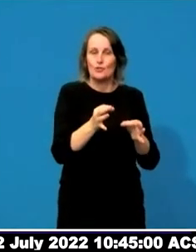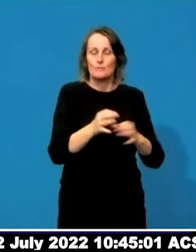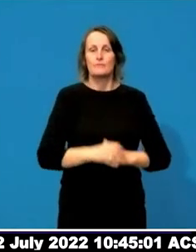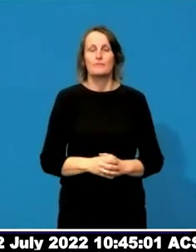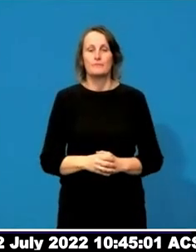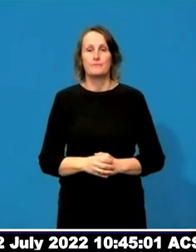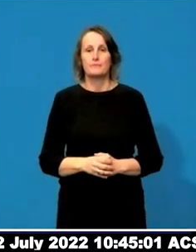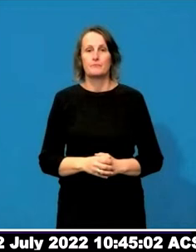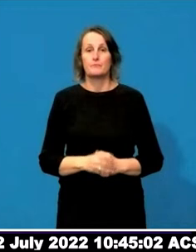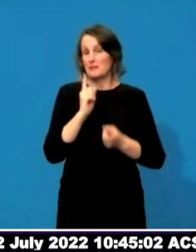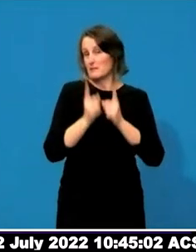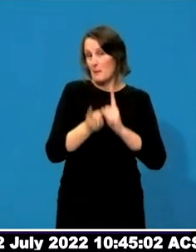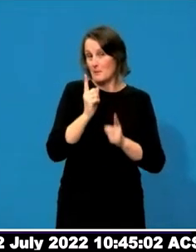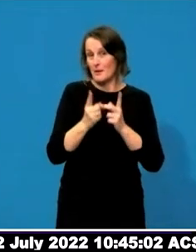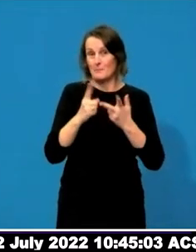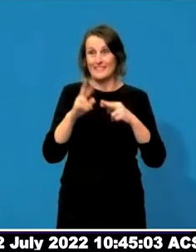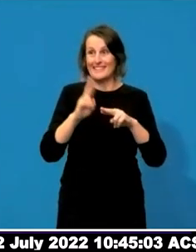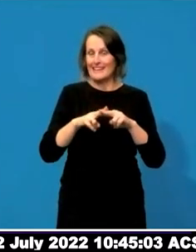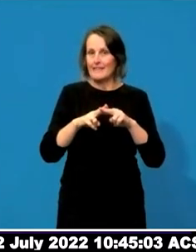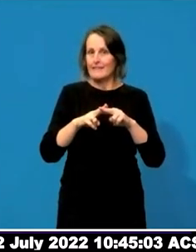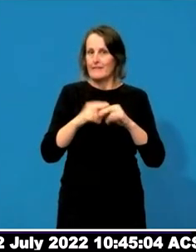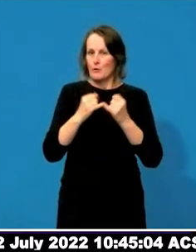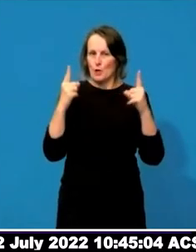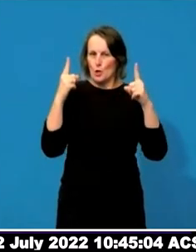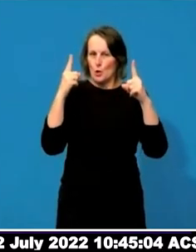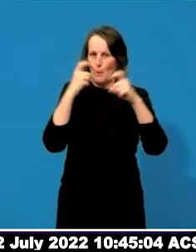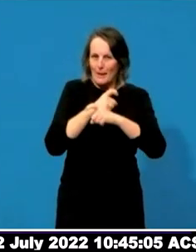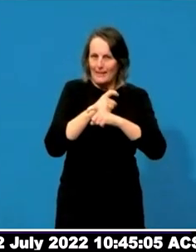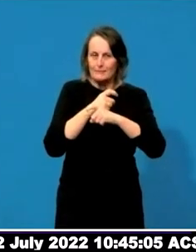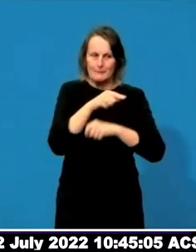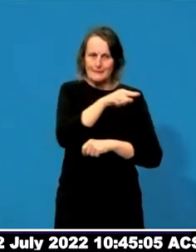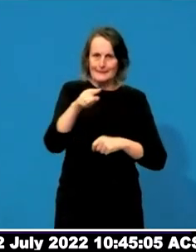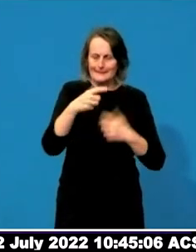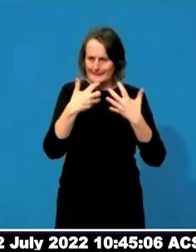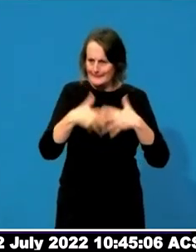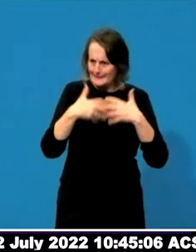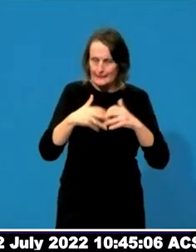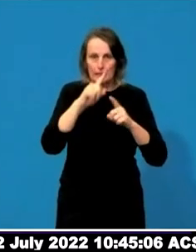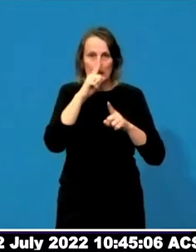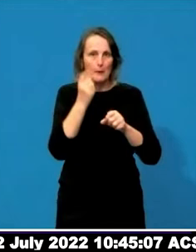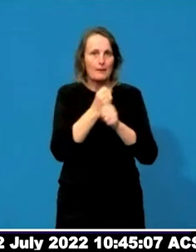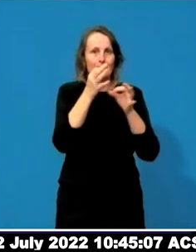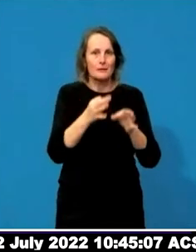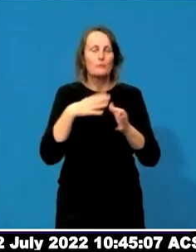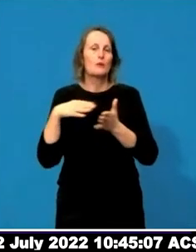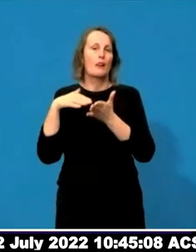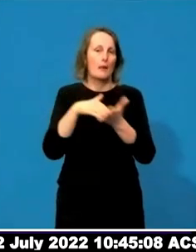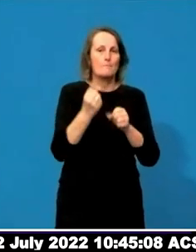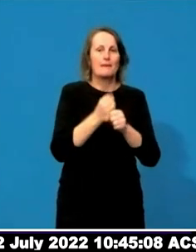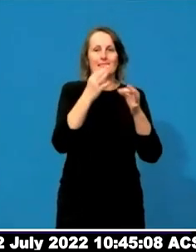that are challenging to deal with. And your position is what's known as a statutory position.